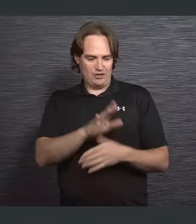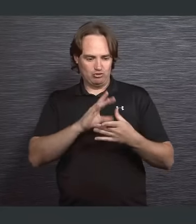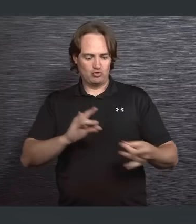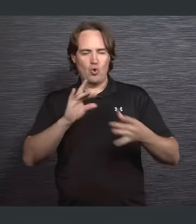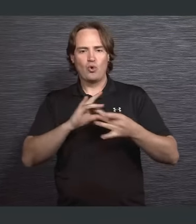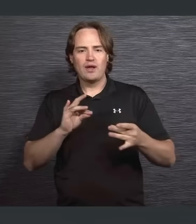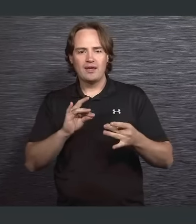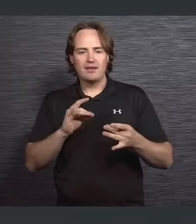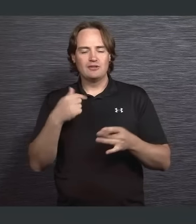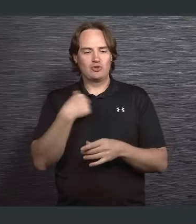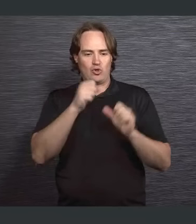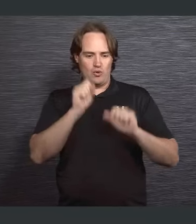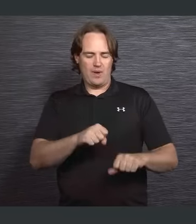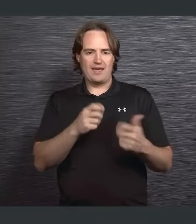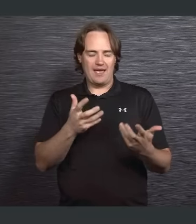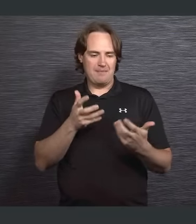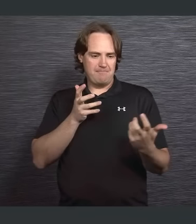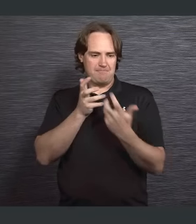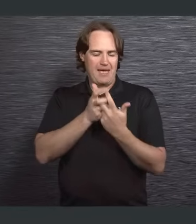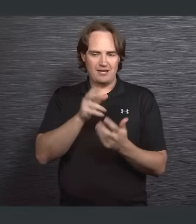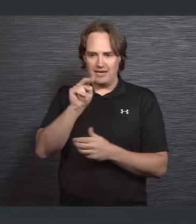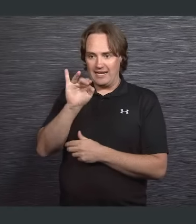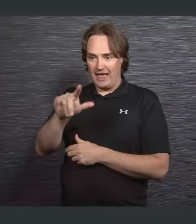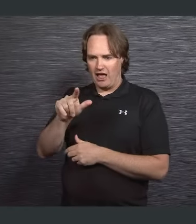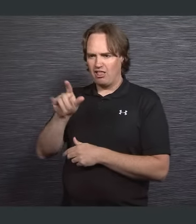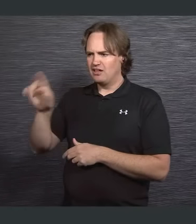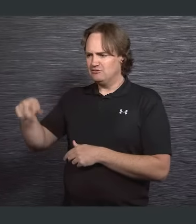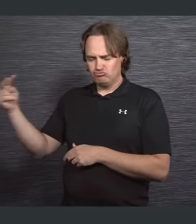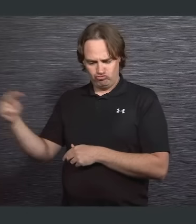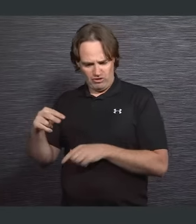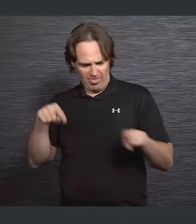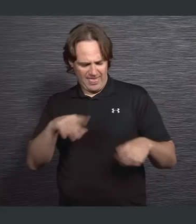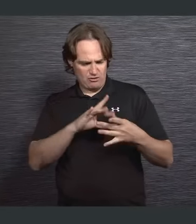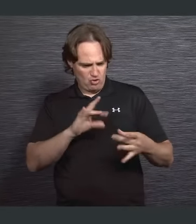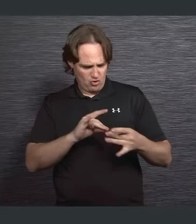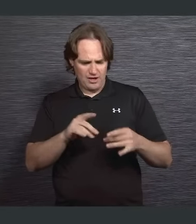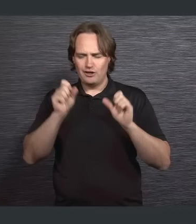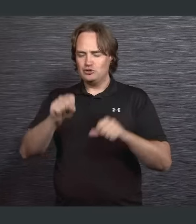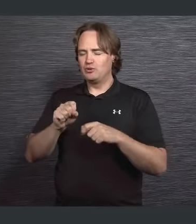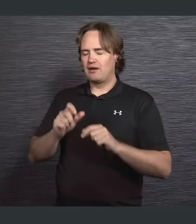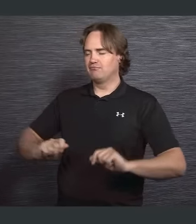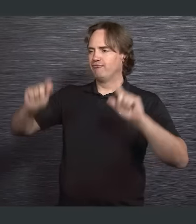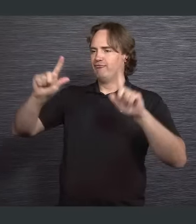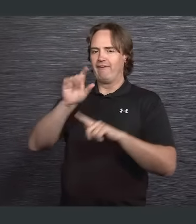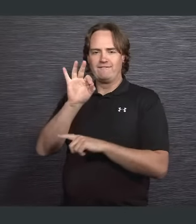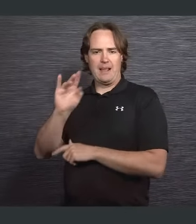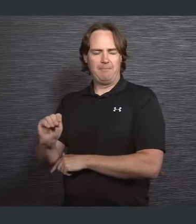that someone like Neill, as talented as Neill, came aboard to direct. We all were.